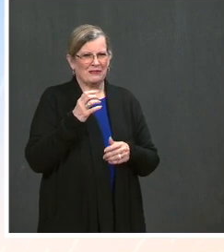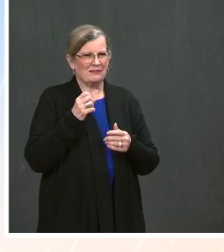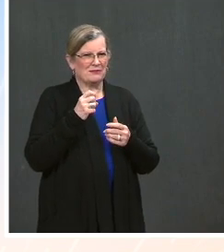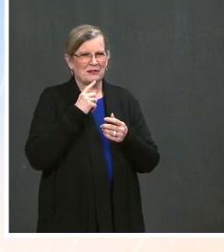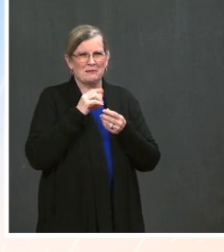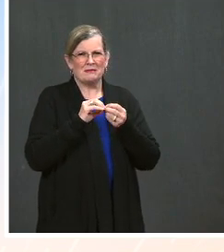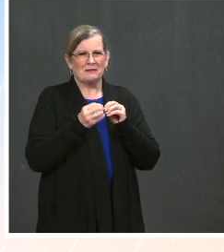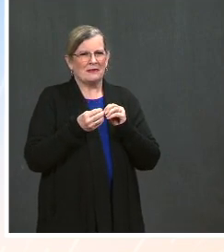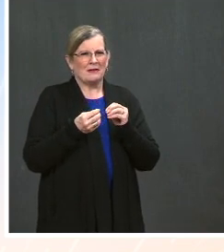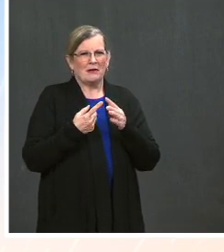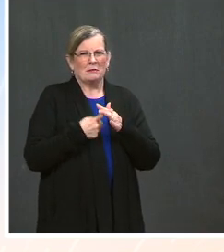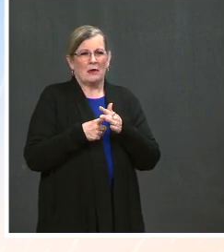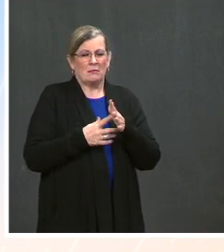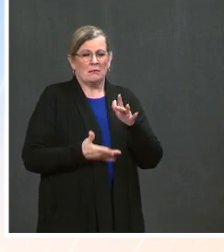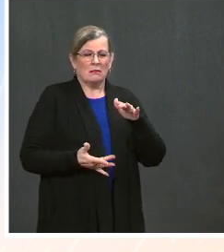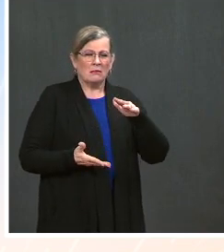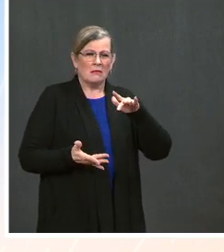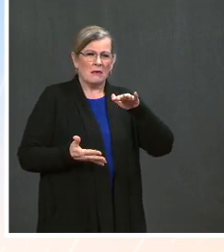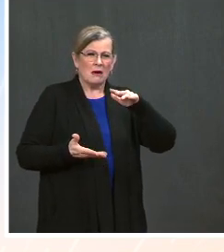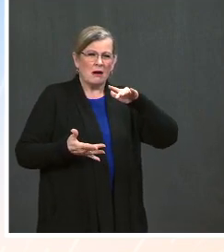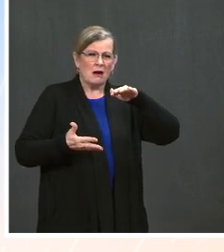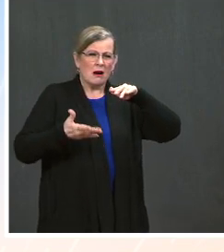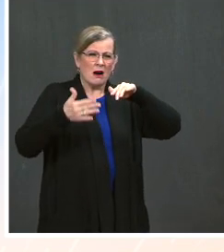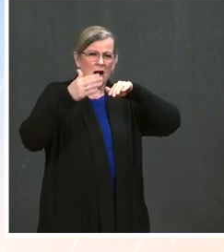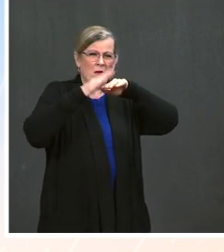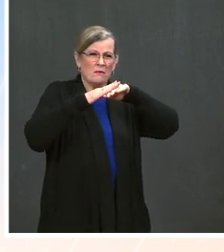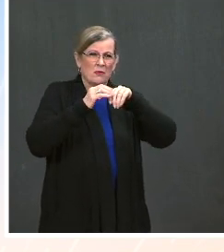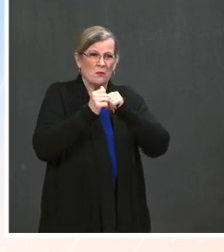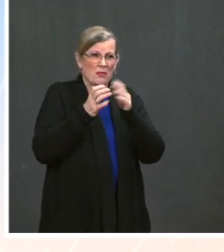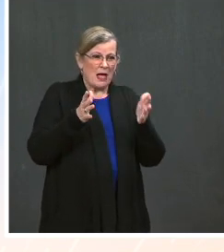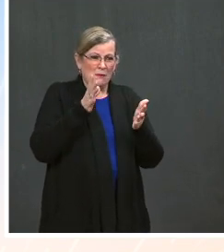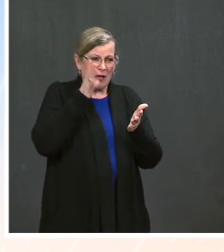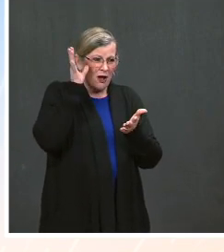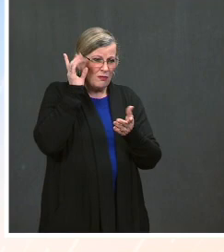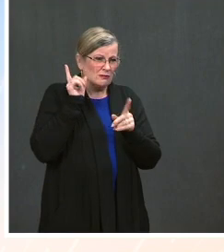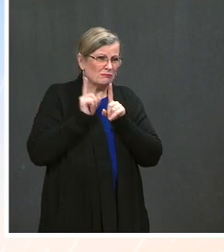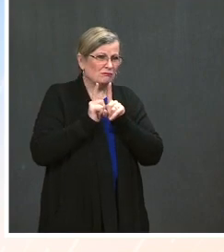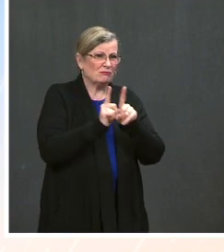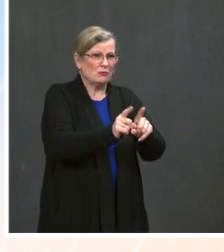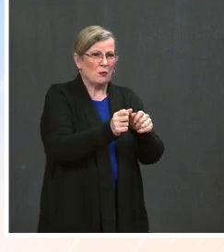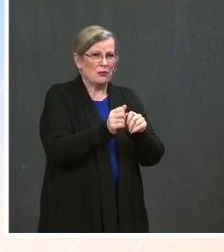suggesting it's more than seasonal, suggesting it's more than just the conditions on the ground.